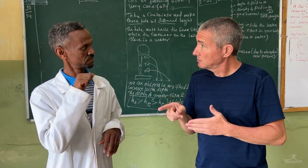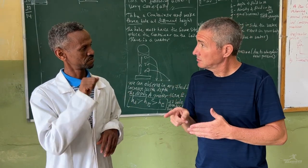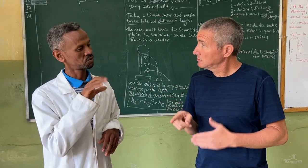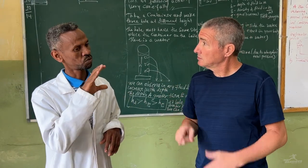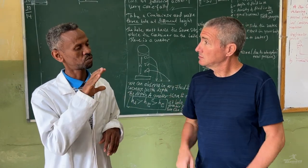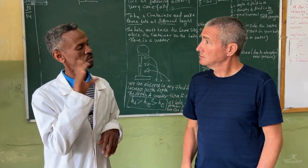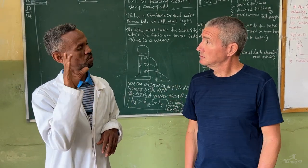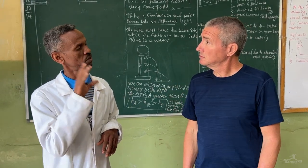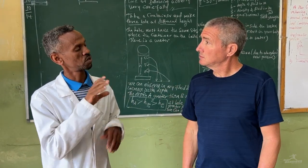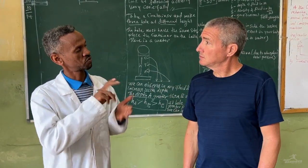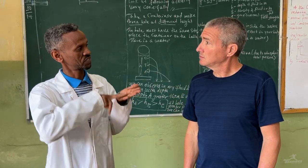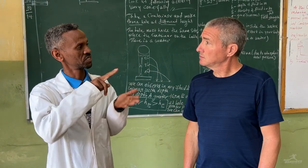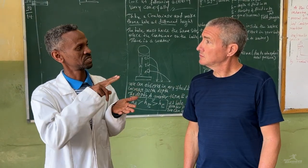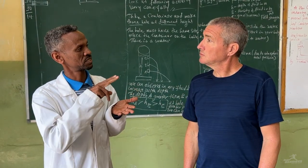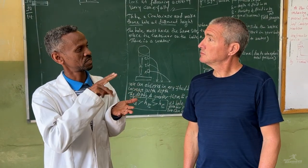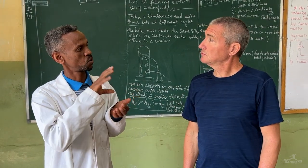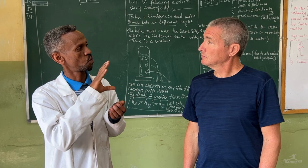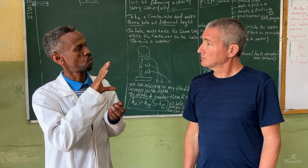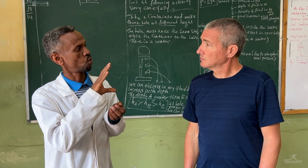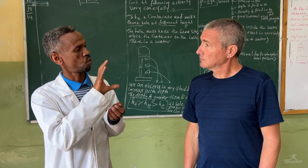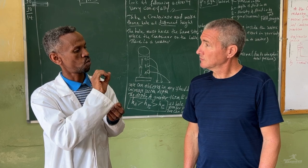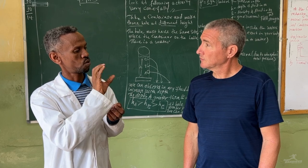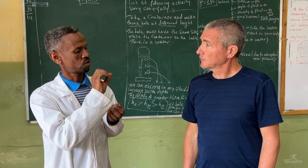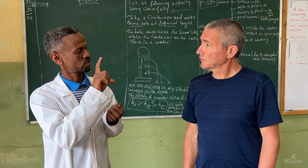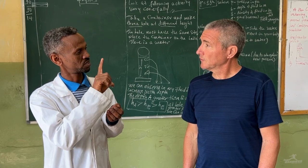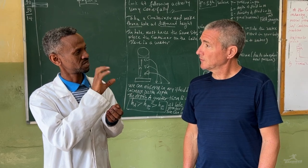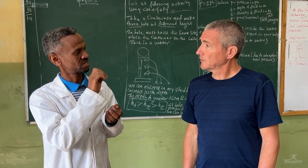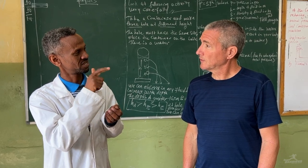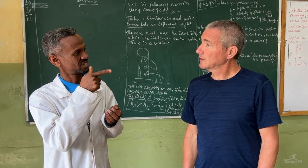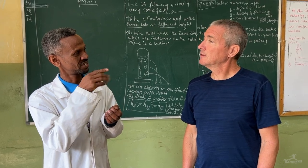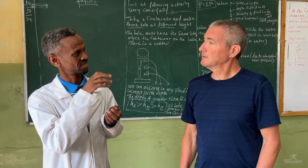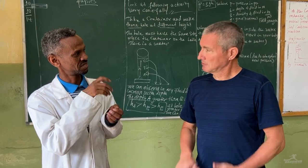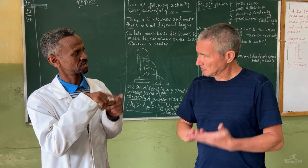Yes, I went to college.